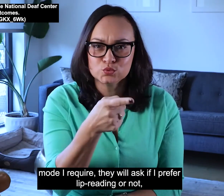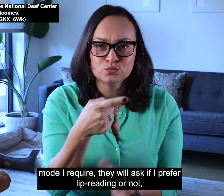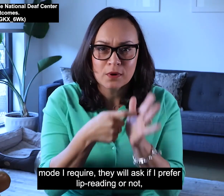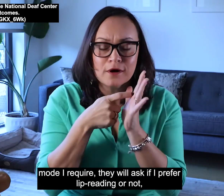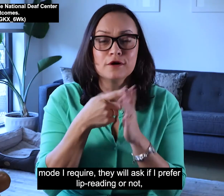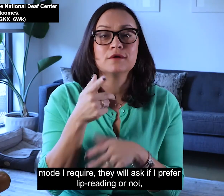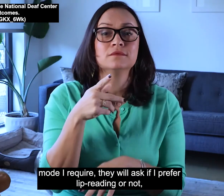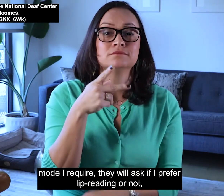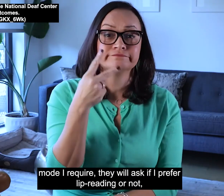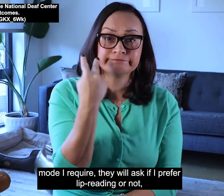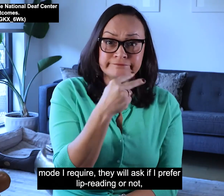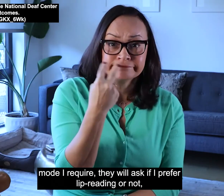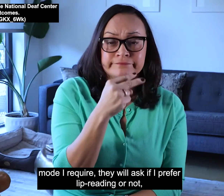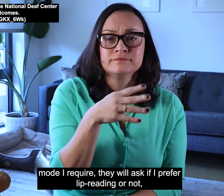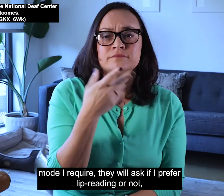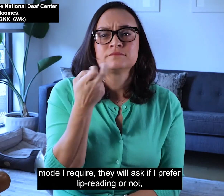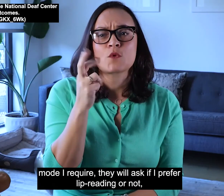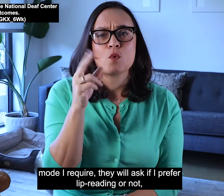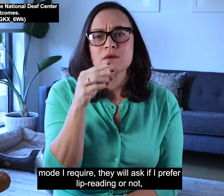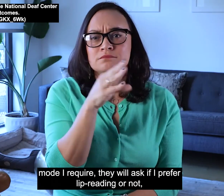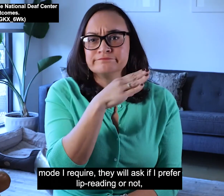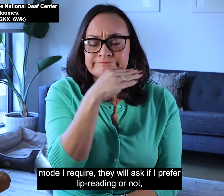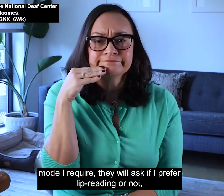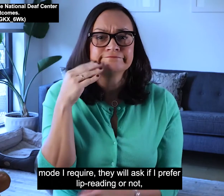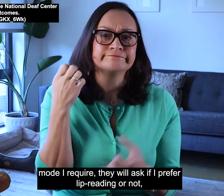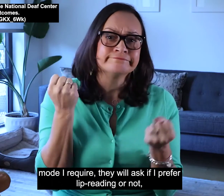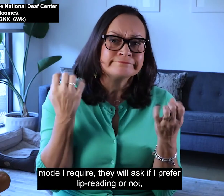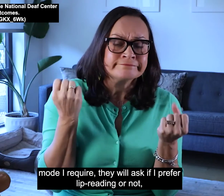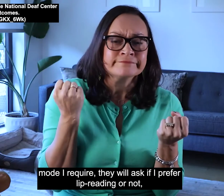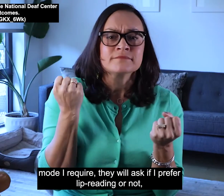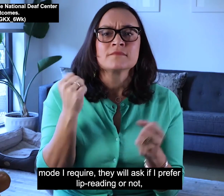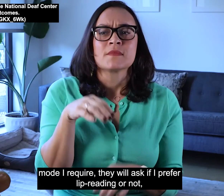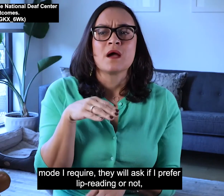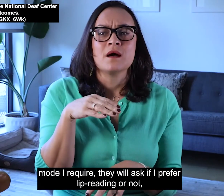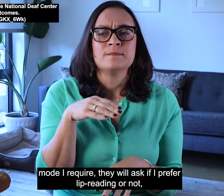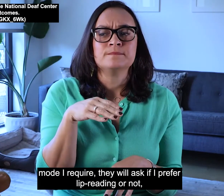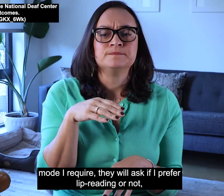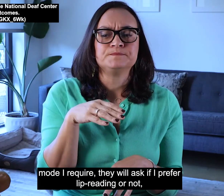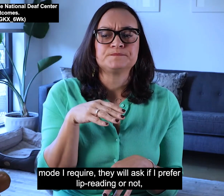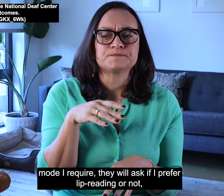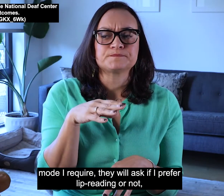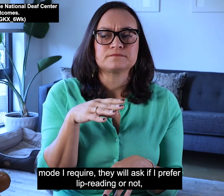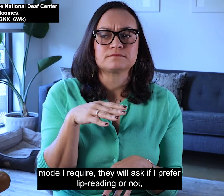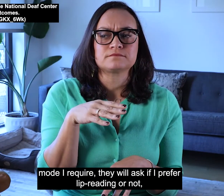mode I require, they will ask if I prefer lip-reading or not,